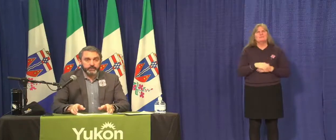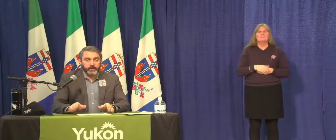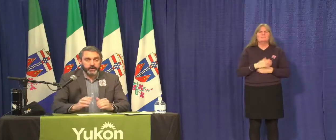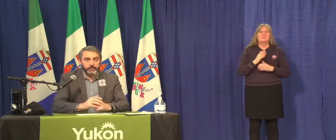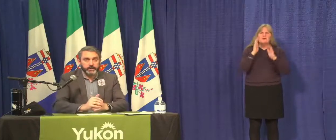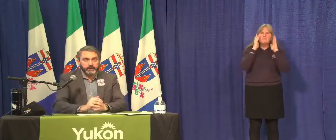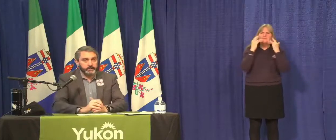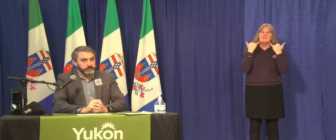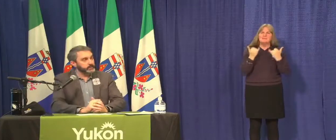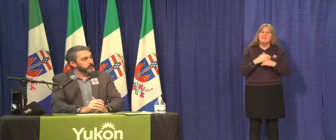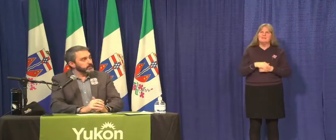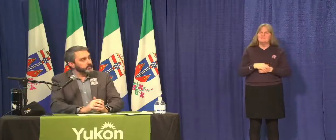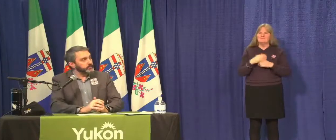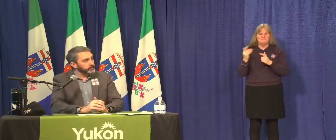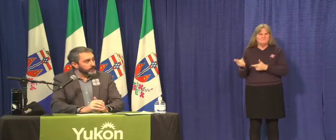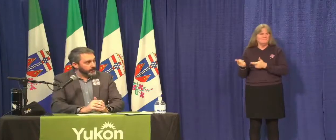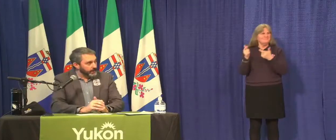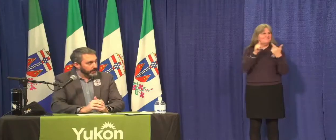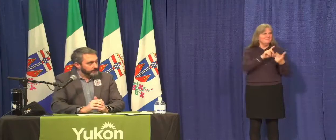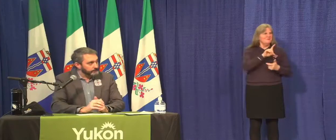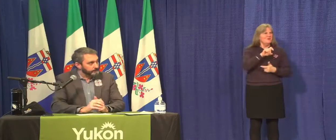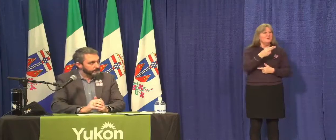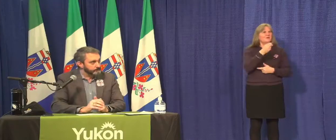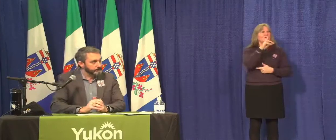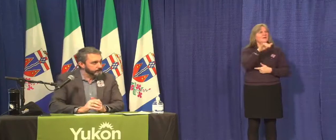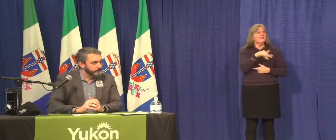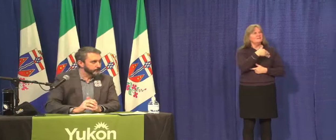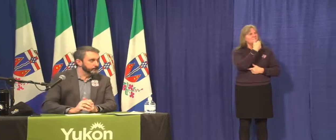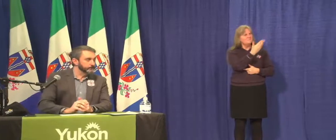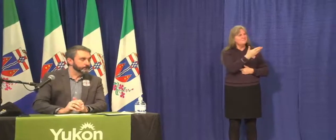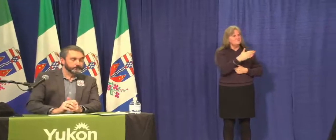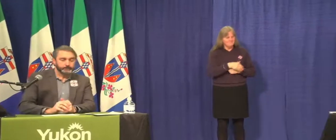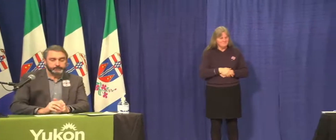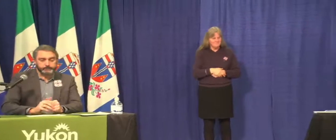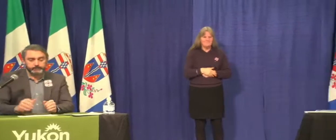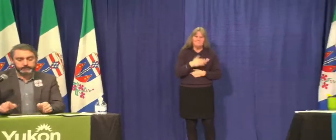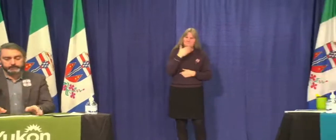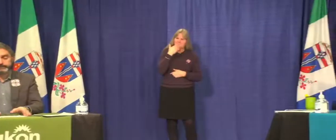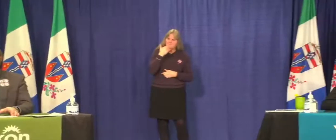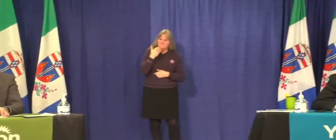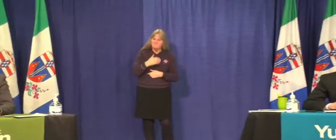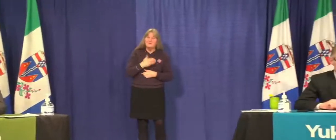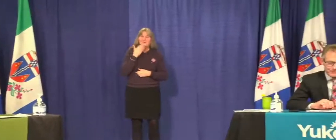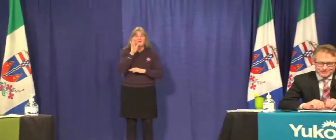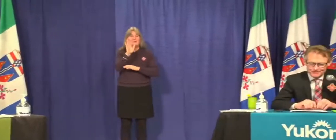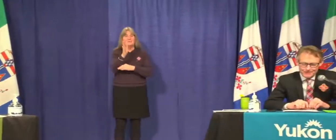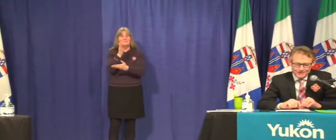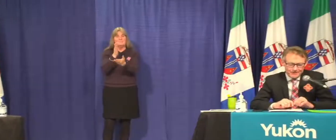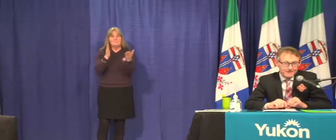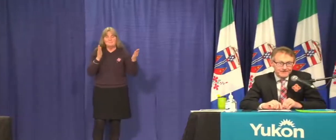Inc. you very much for listening to this part of the update. I turn things over to Dr Hanley. Thank you, Premier Silver.